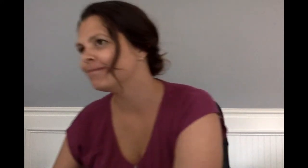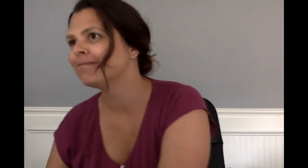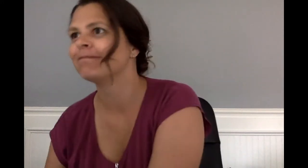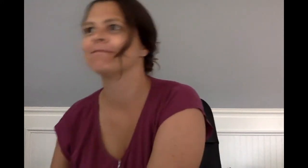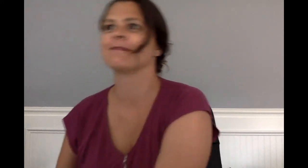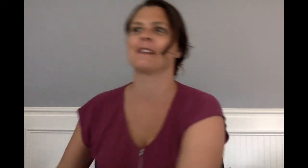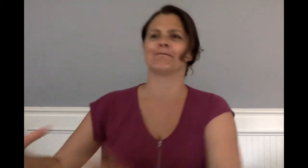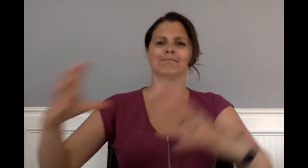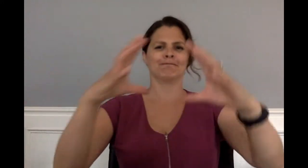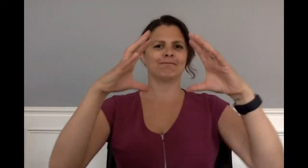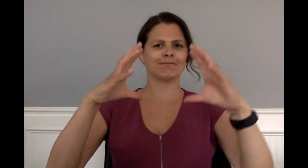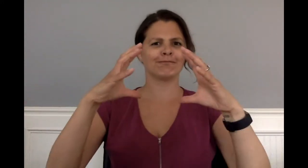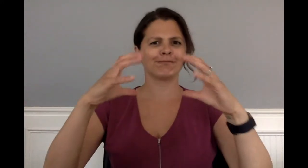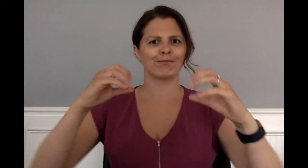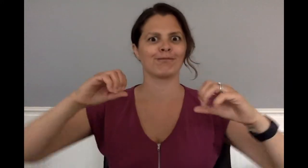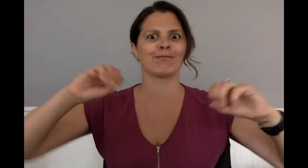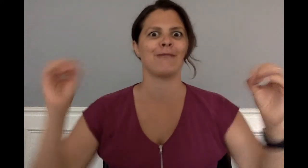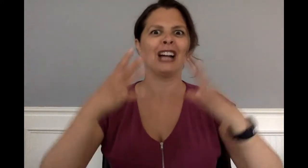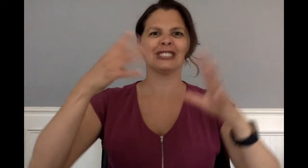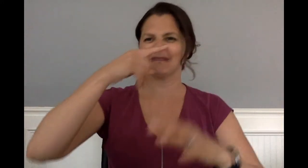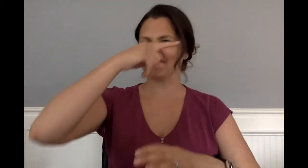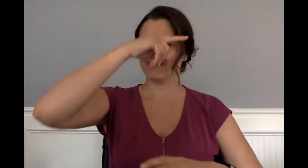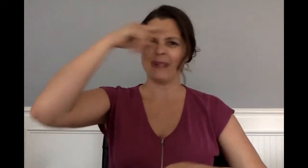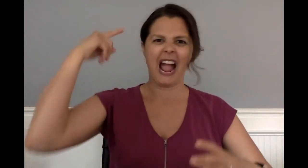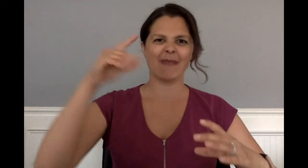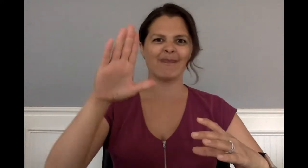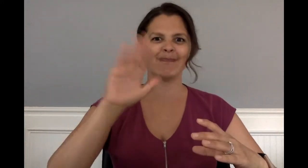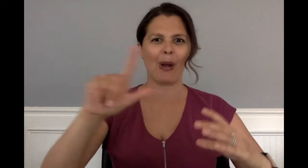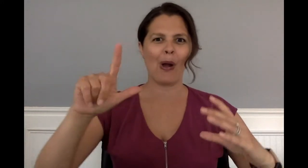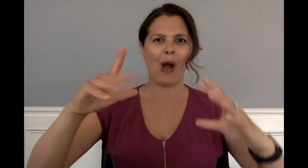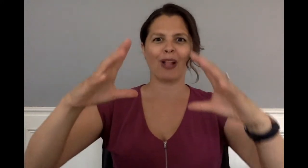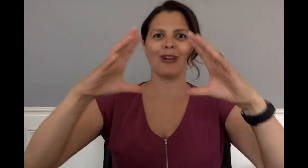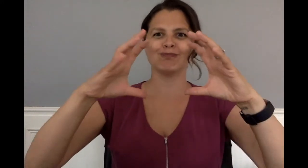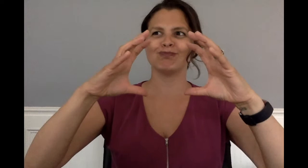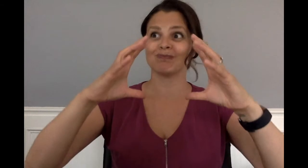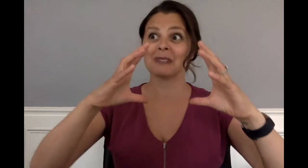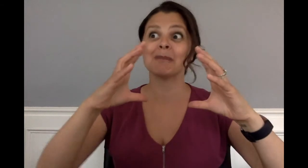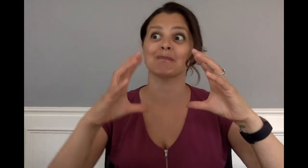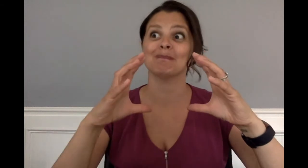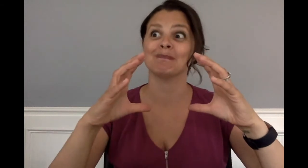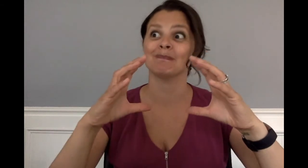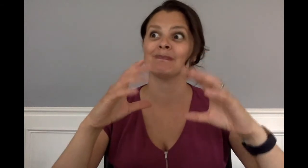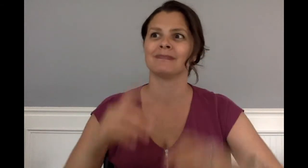Desdemona reached under her desk and pulled out a Magic Black Ball.